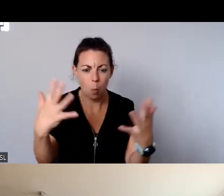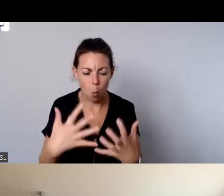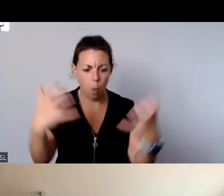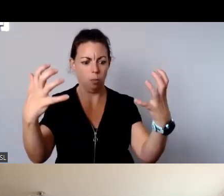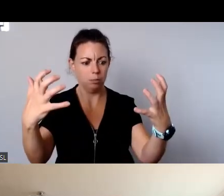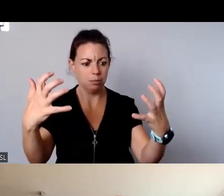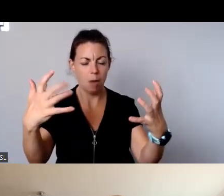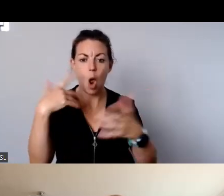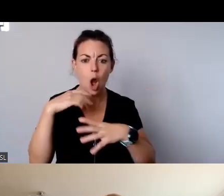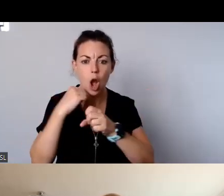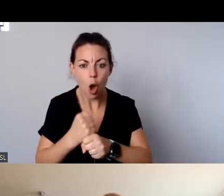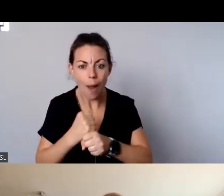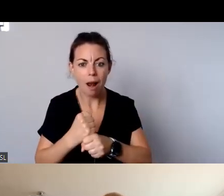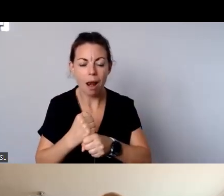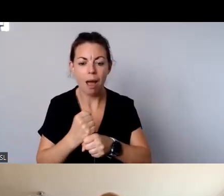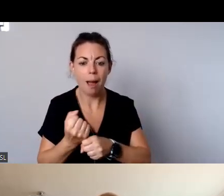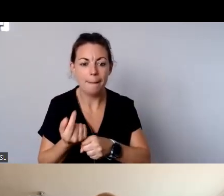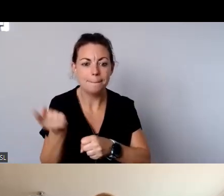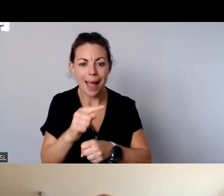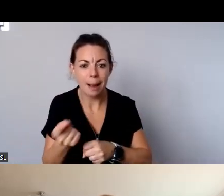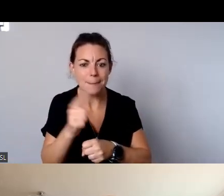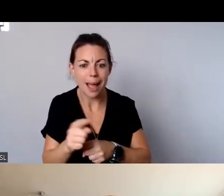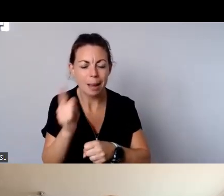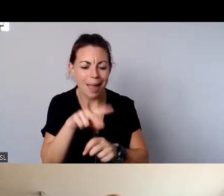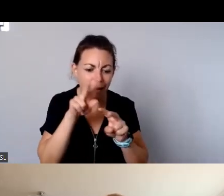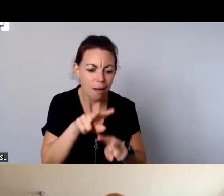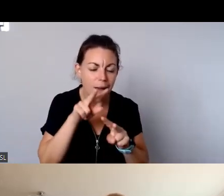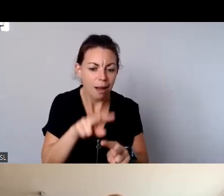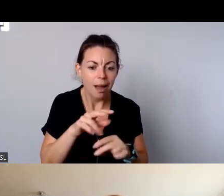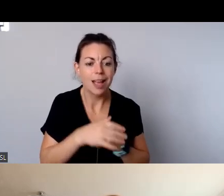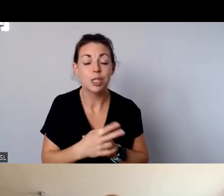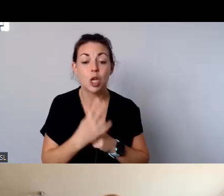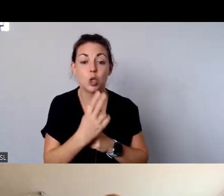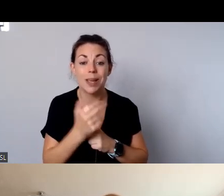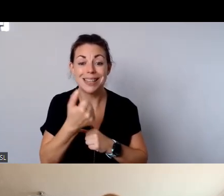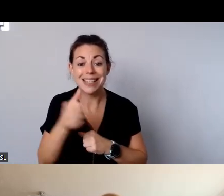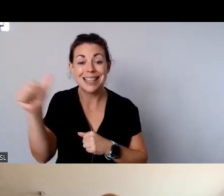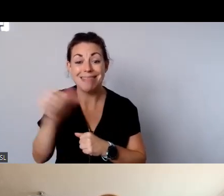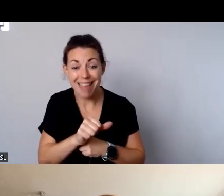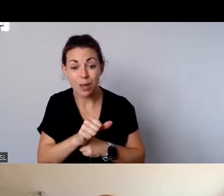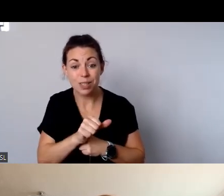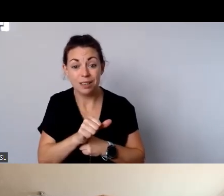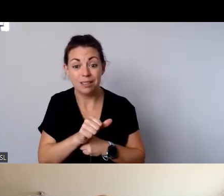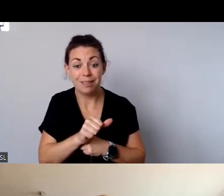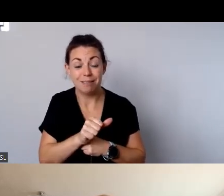which then drove a number of 26,000 in-person visitors to their museum. I think that's between the period